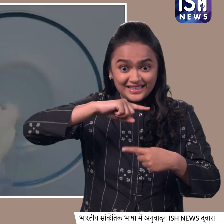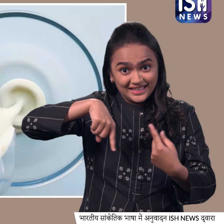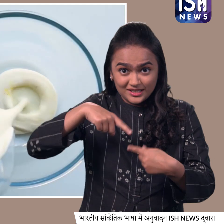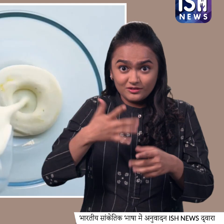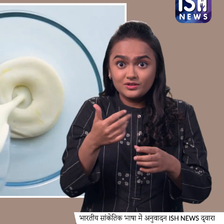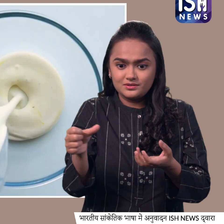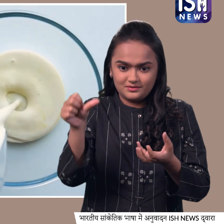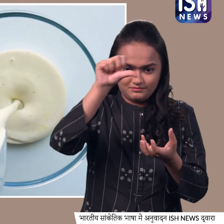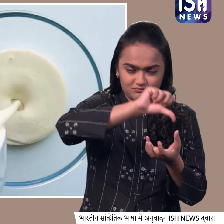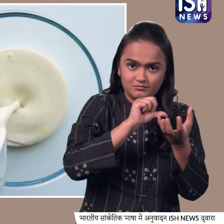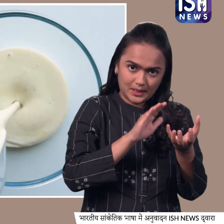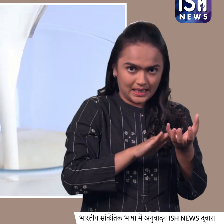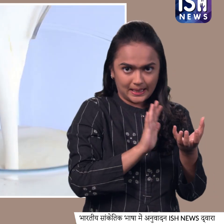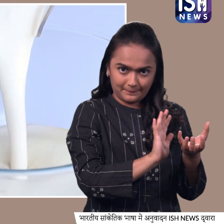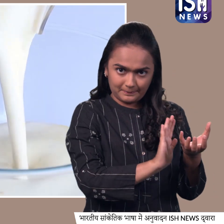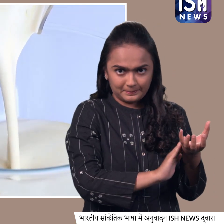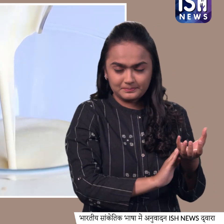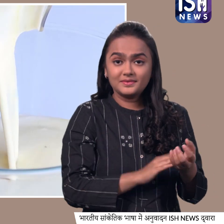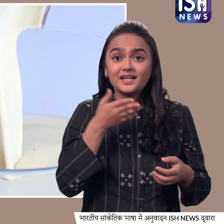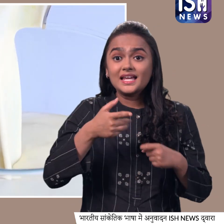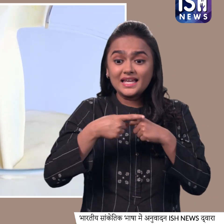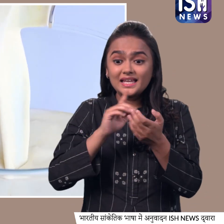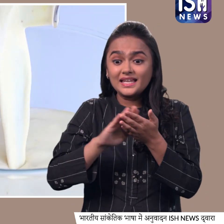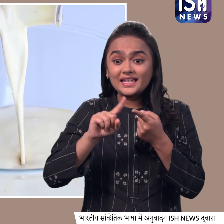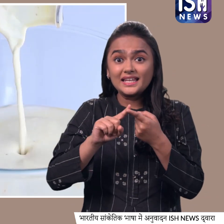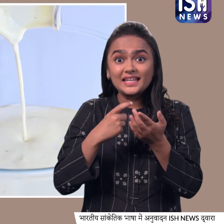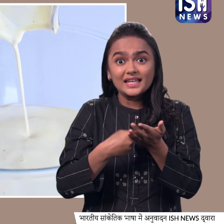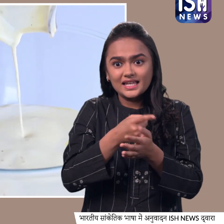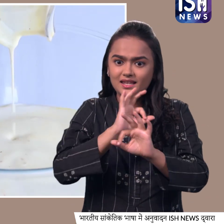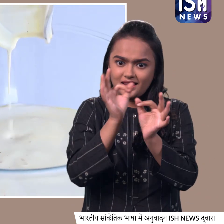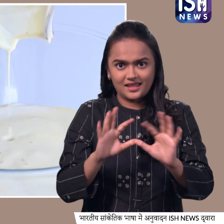Take the misture in a bowl. The base of the kheer is ready.